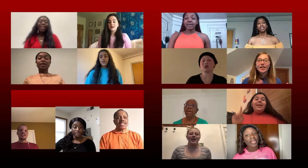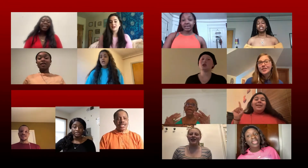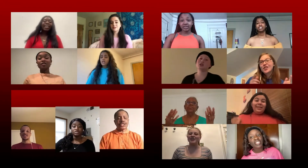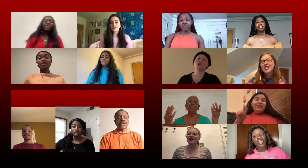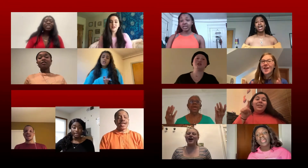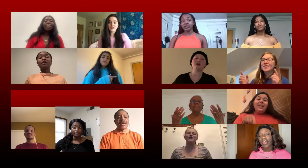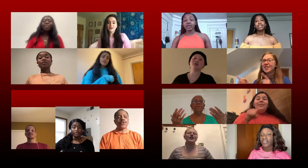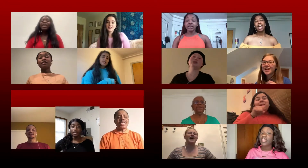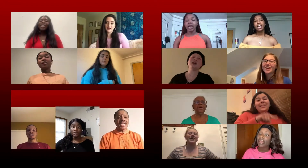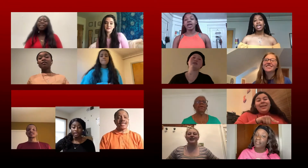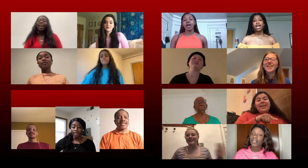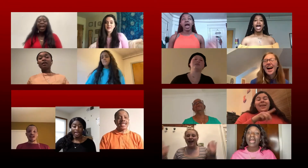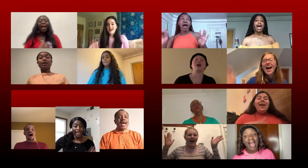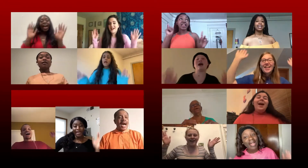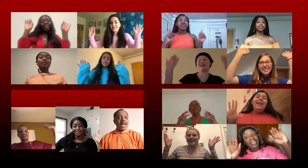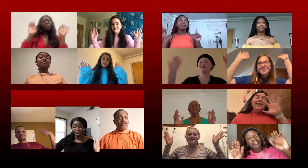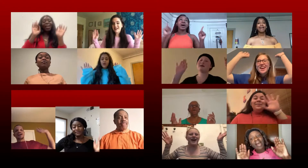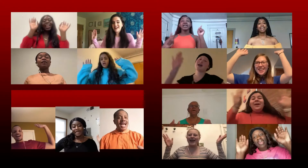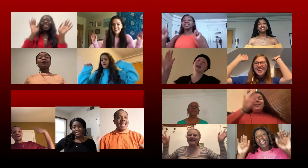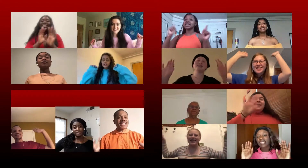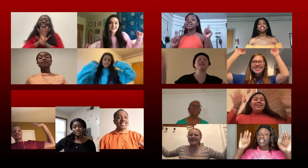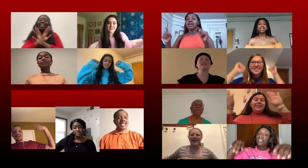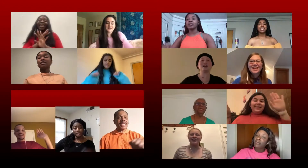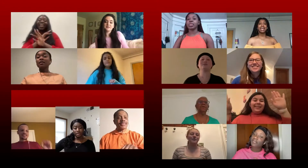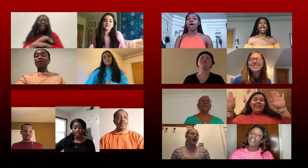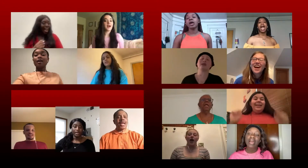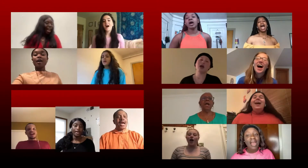Each and everyday I lift my hands and say